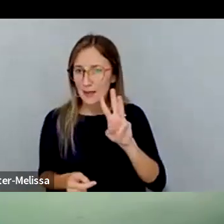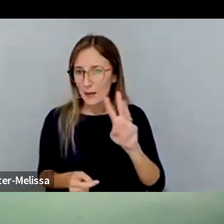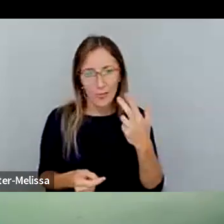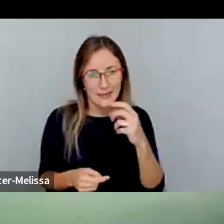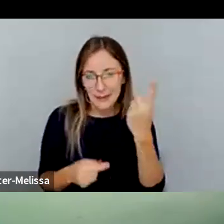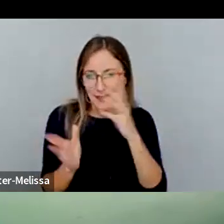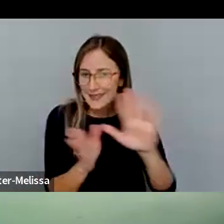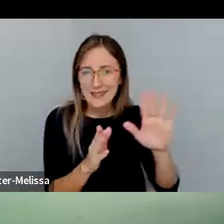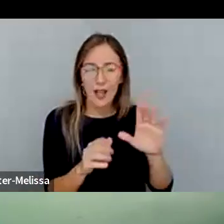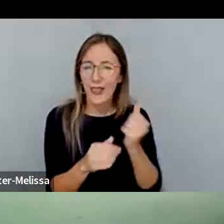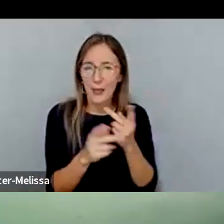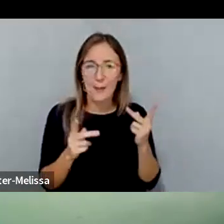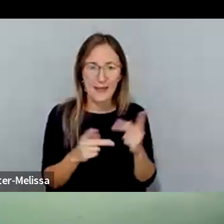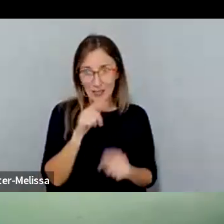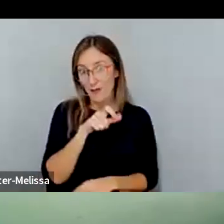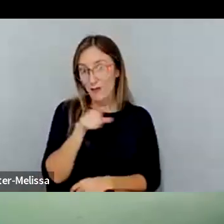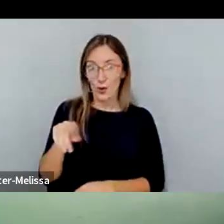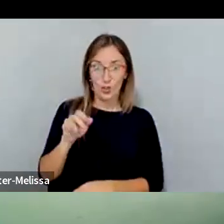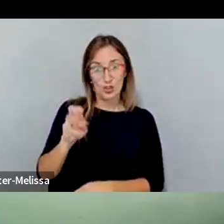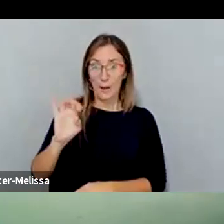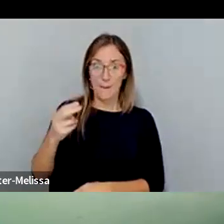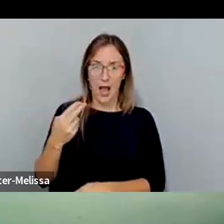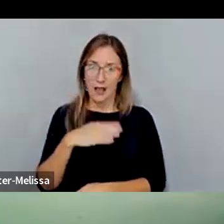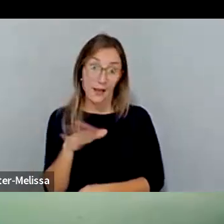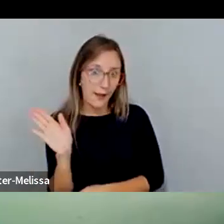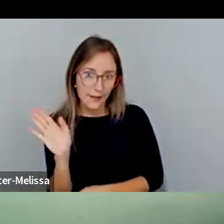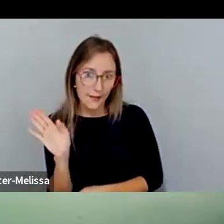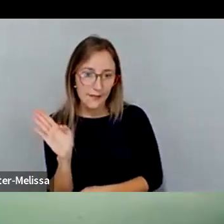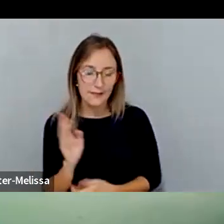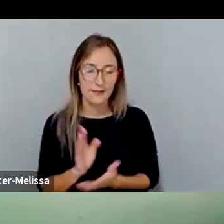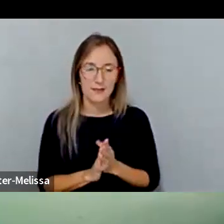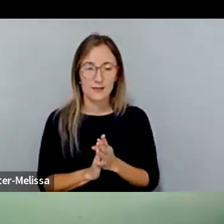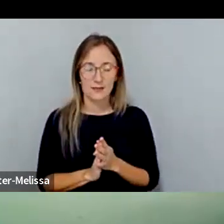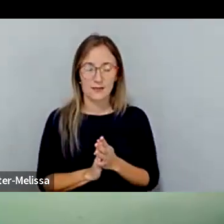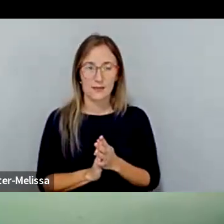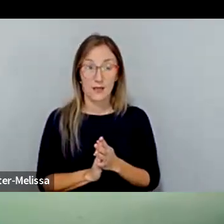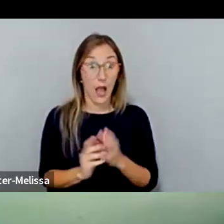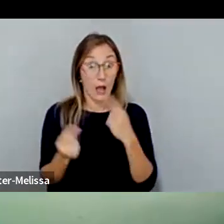good.